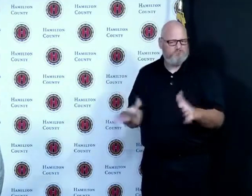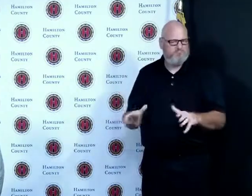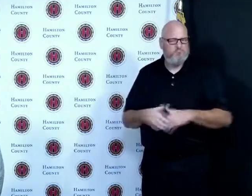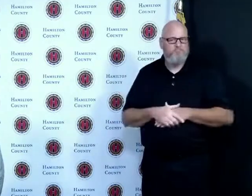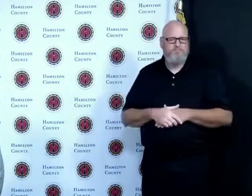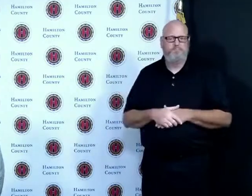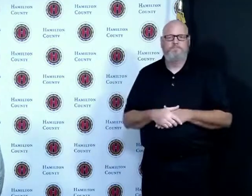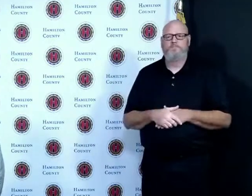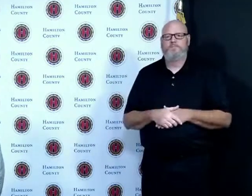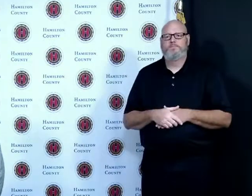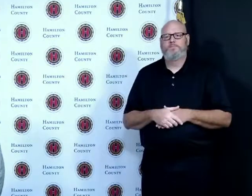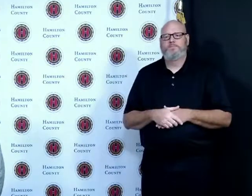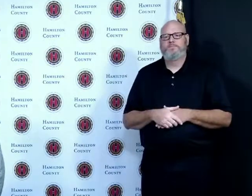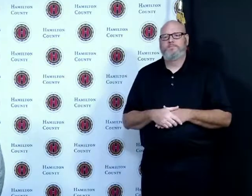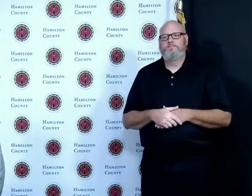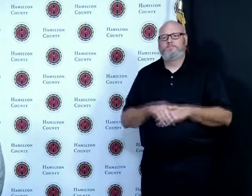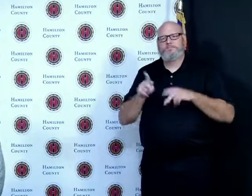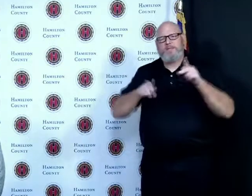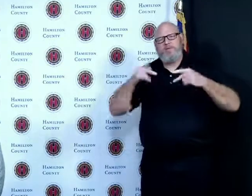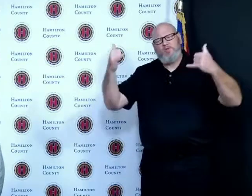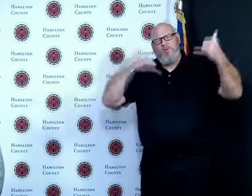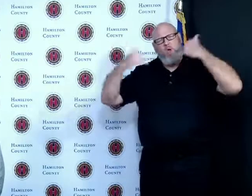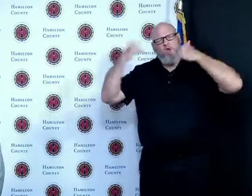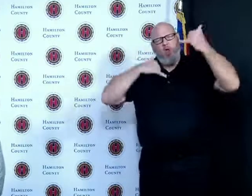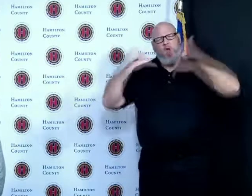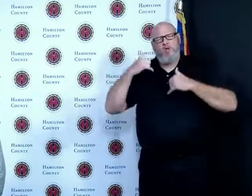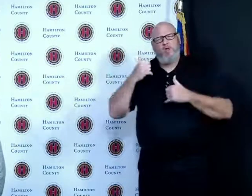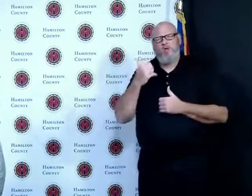and so well when the vaccine accelerates I think the numbers will accelerate more